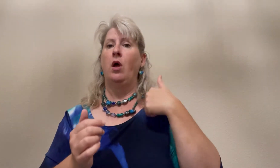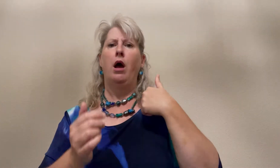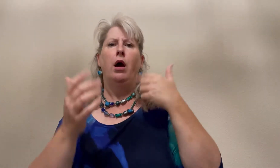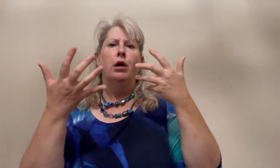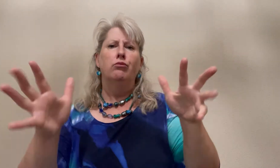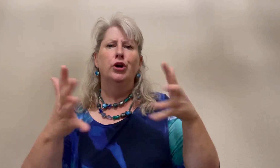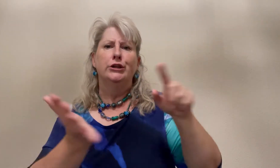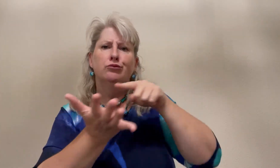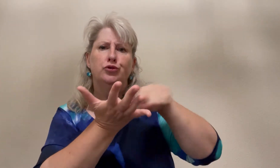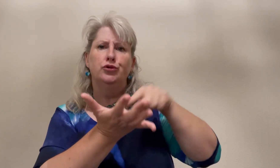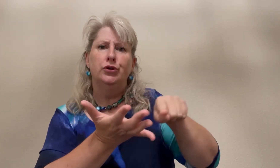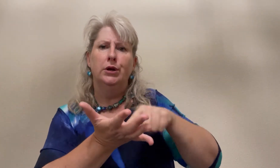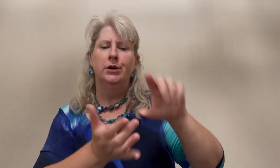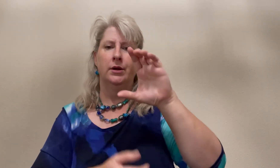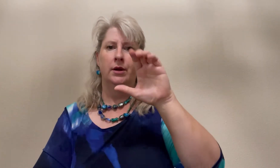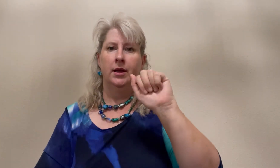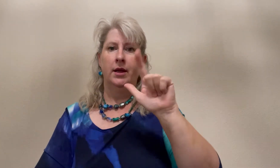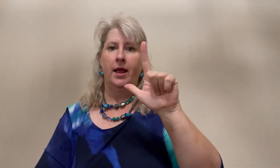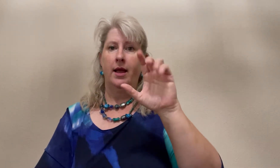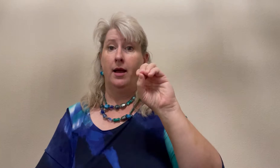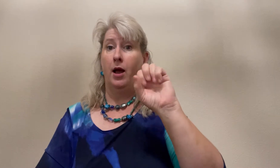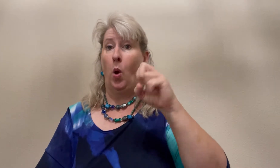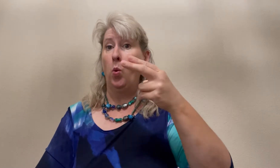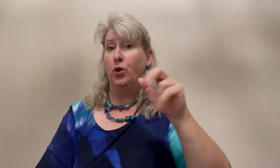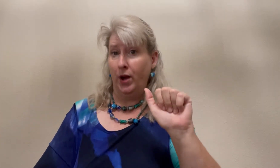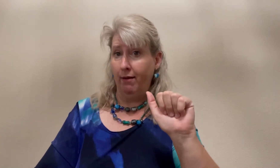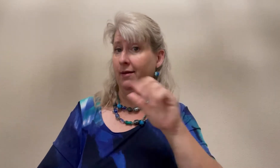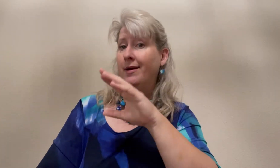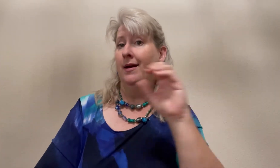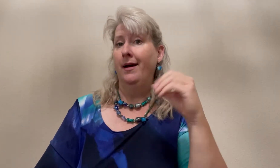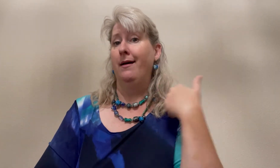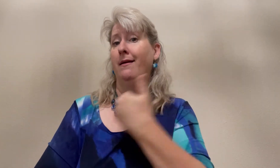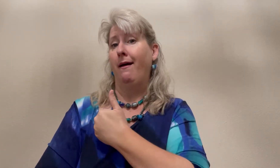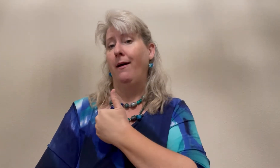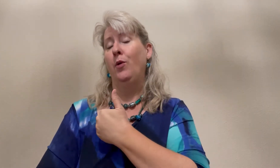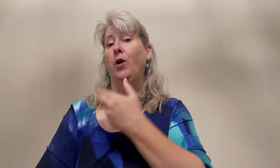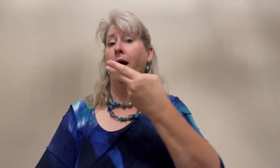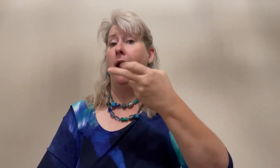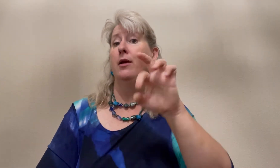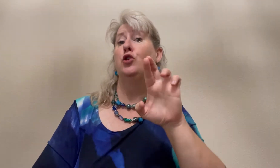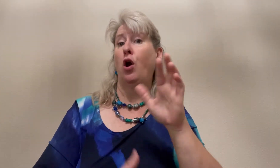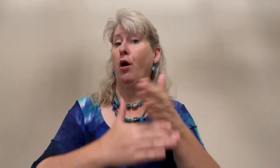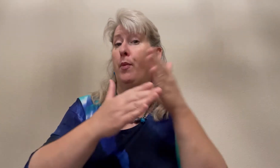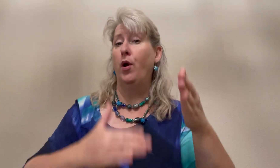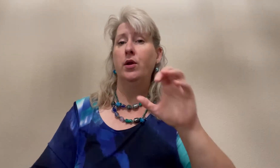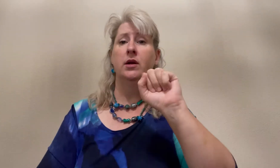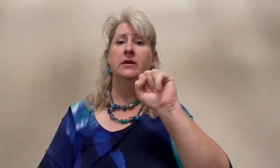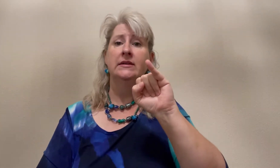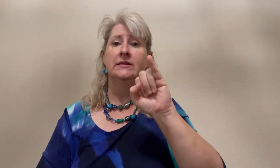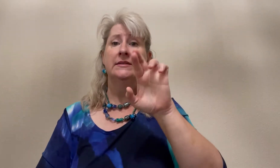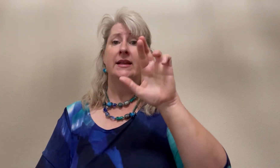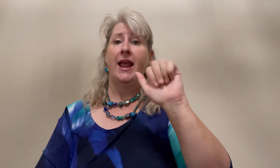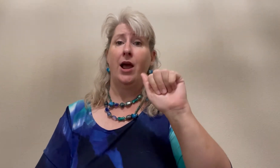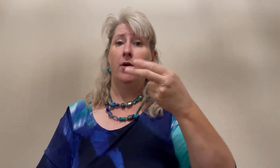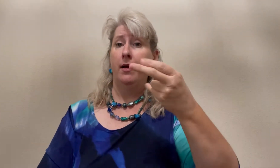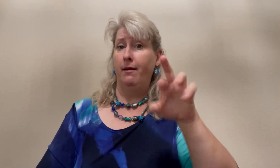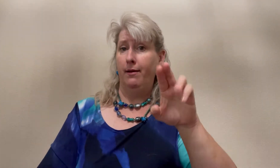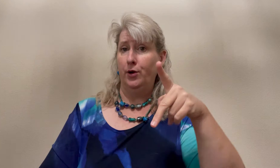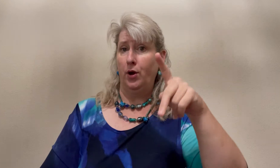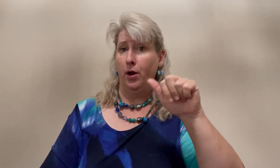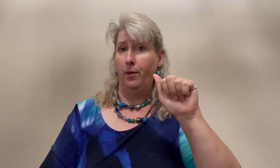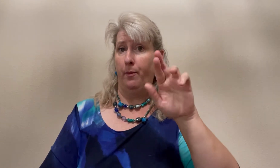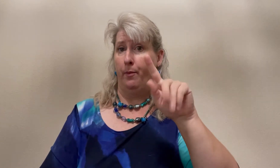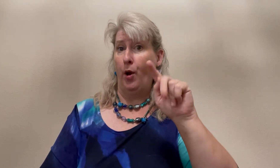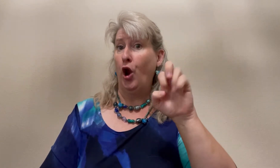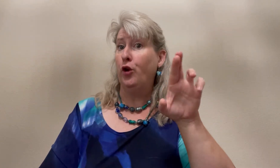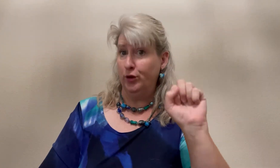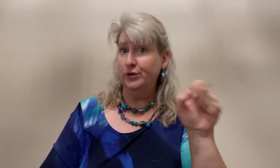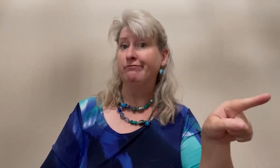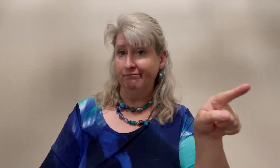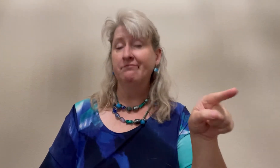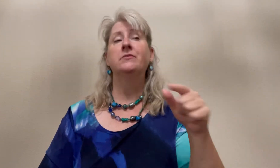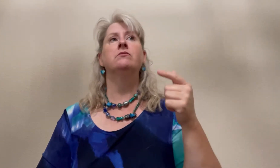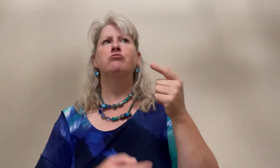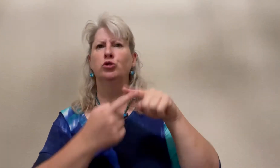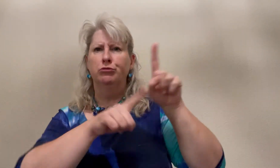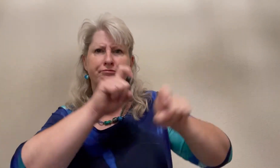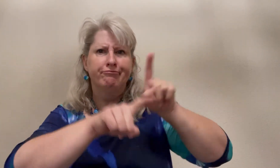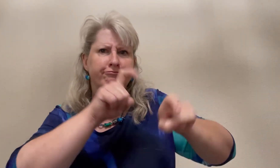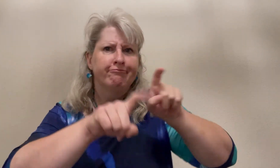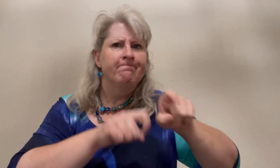I have already checked with Cal/OSHA and Sierra HR Partners to ask questions